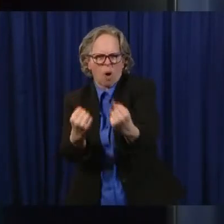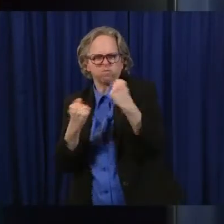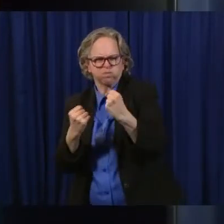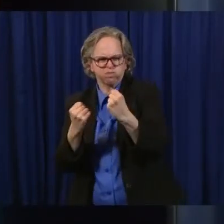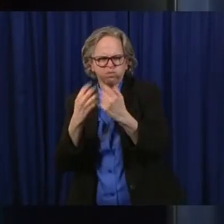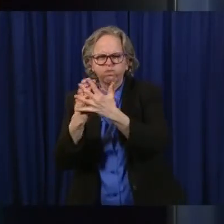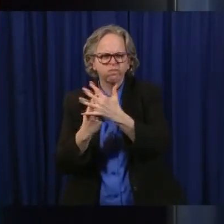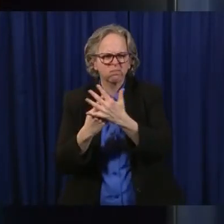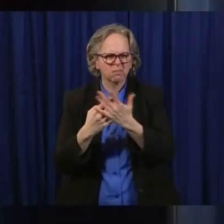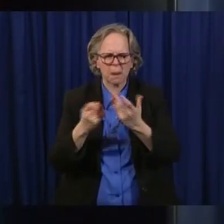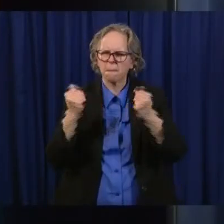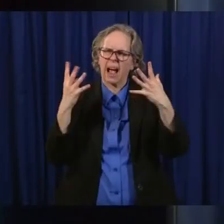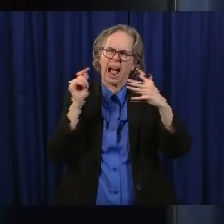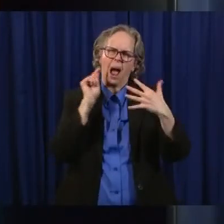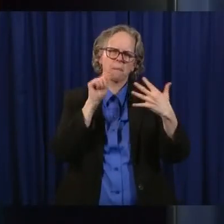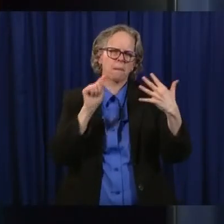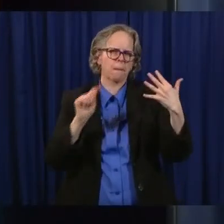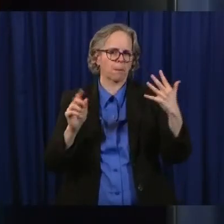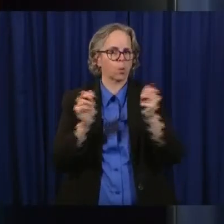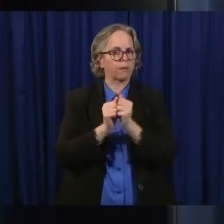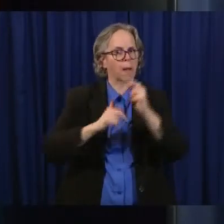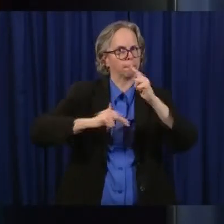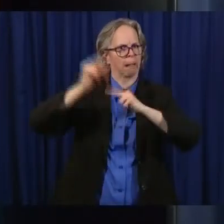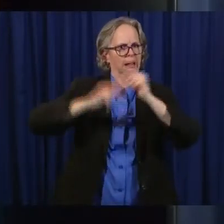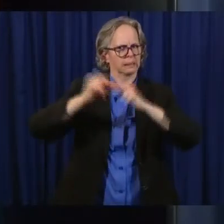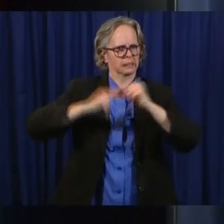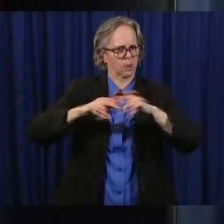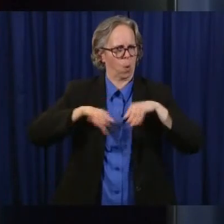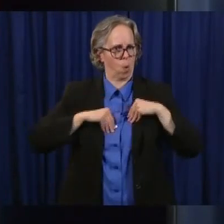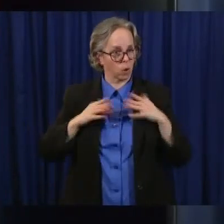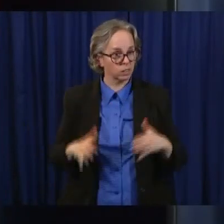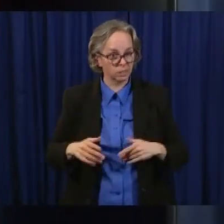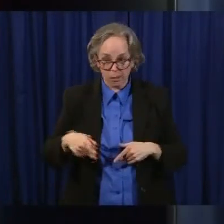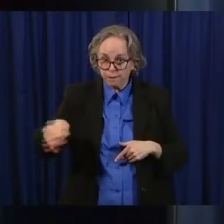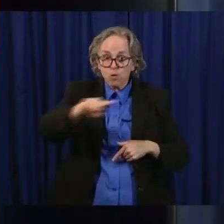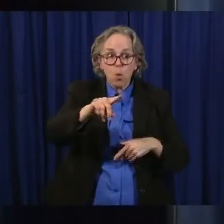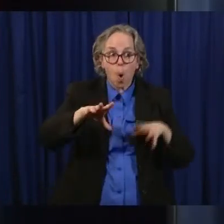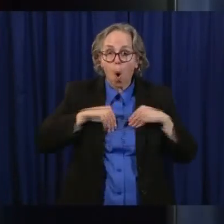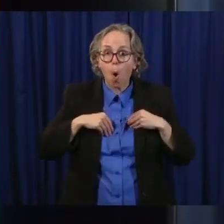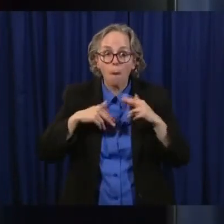MORE REGULAR BASIS? PUT IN THICKER FILTERS? A THEY ARE HEPA FILTERS ASK THERE ARE A NUMBER OF OPTIONS